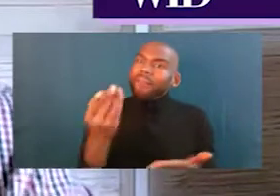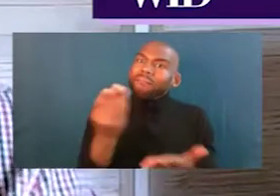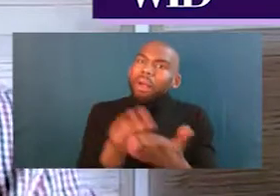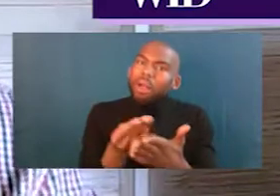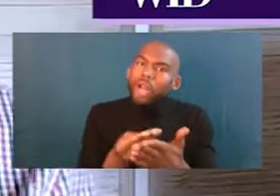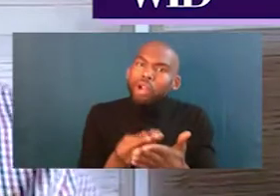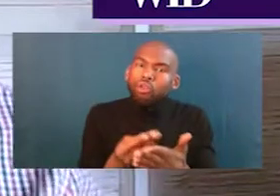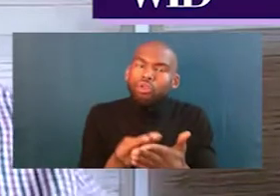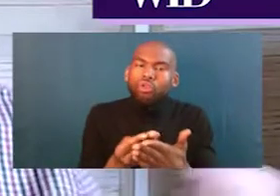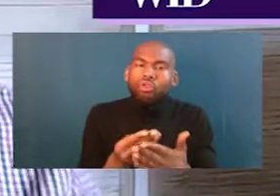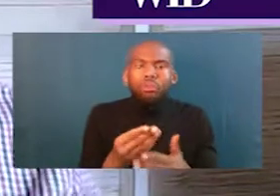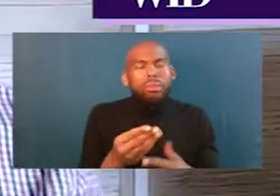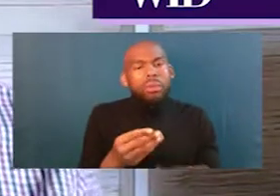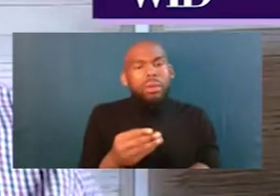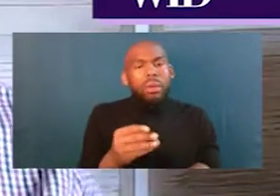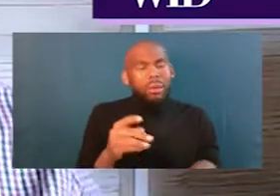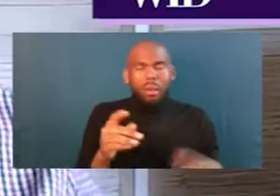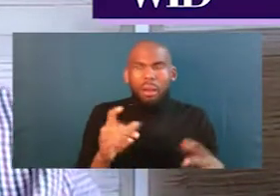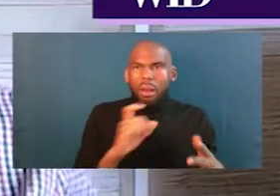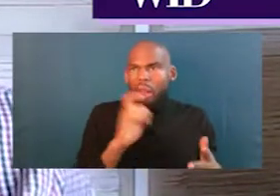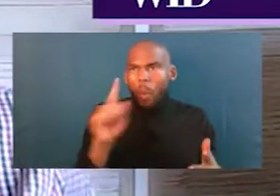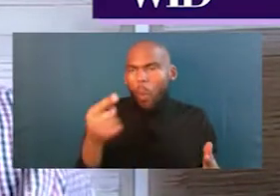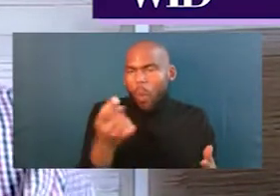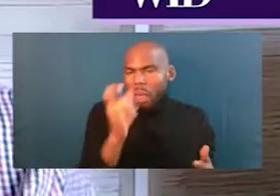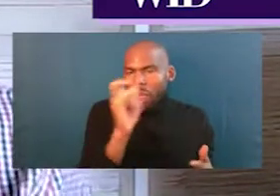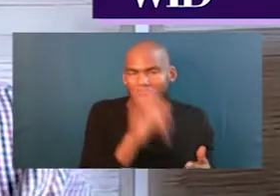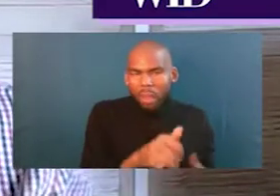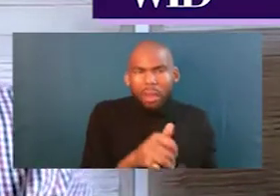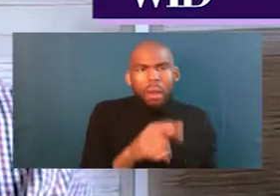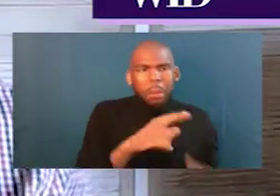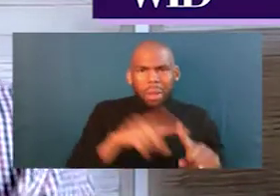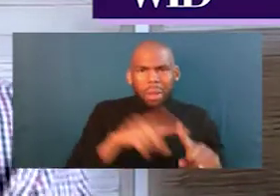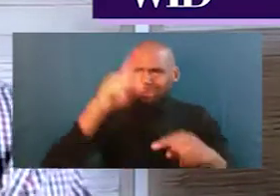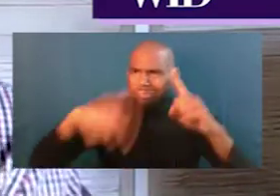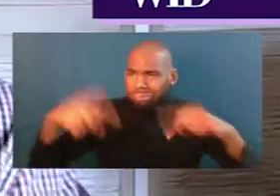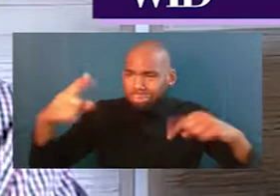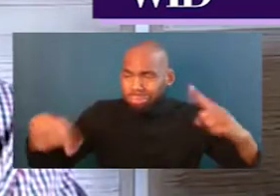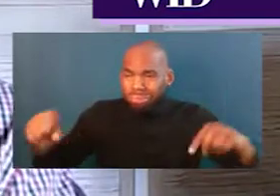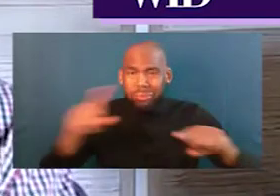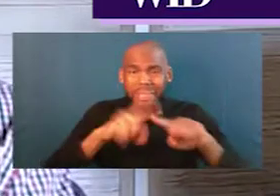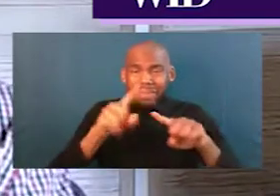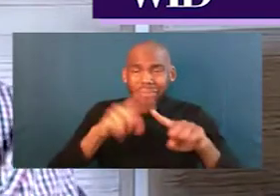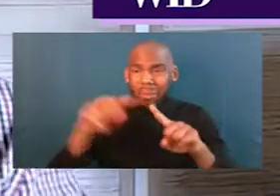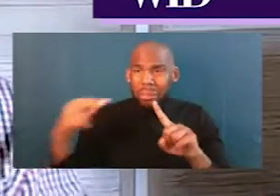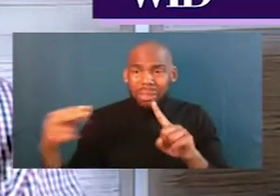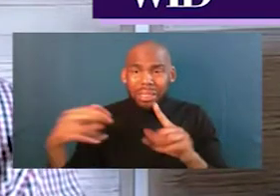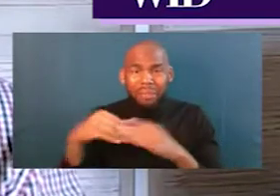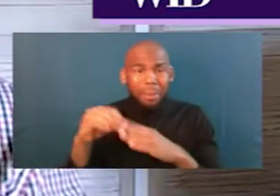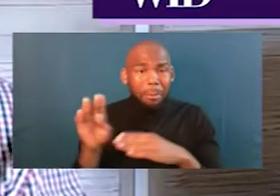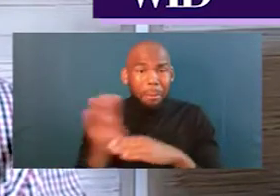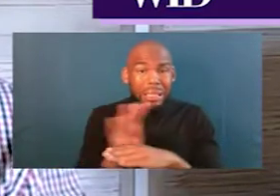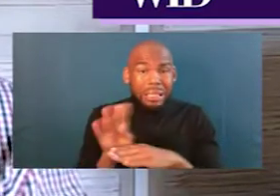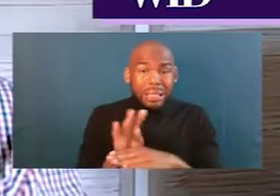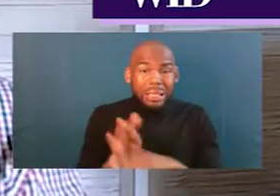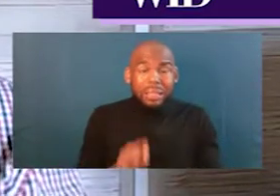transactions like abandoned shopping carts in a service orientated business. So for example